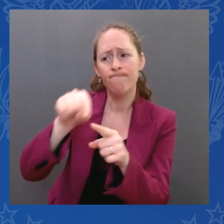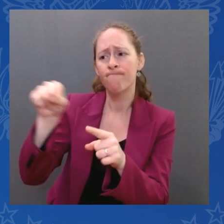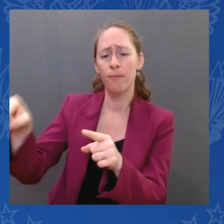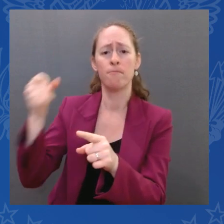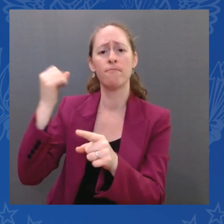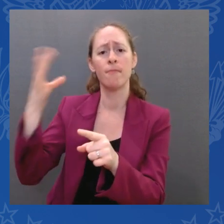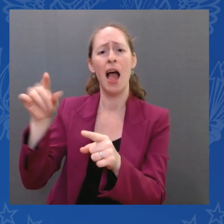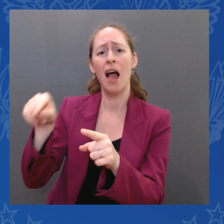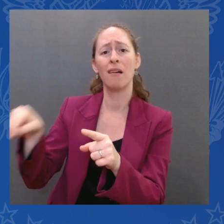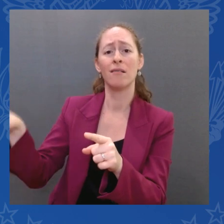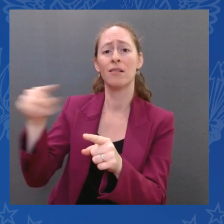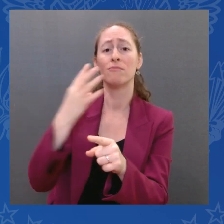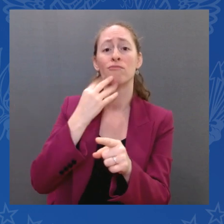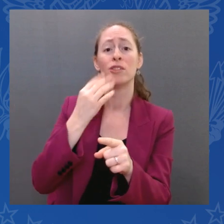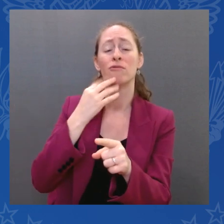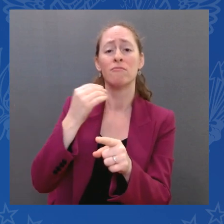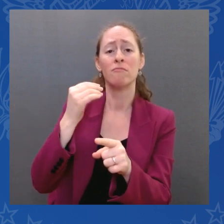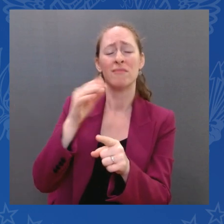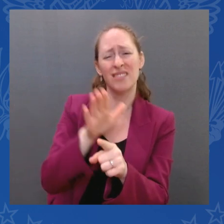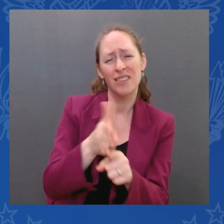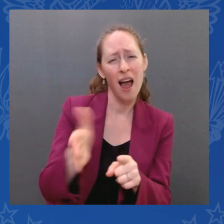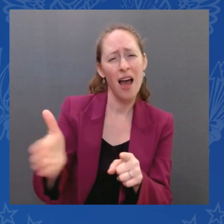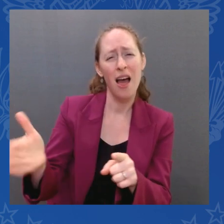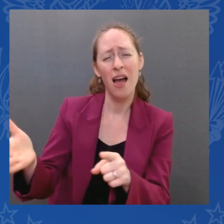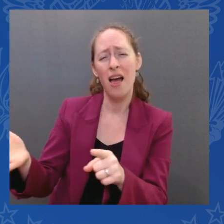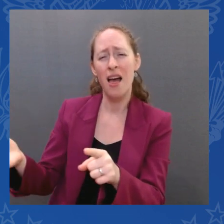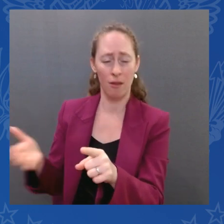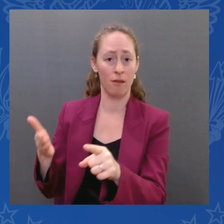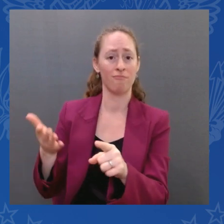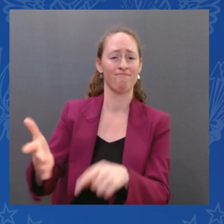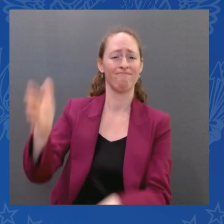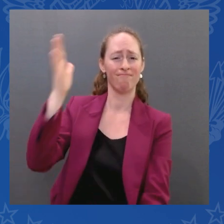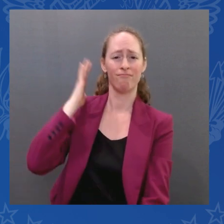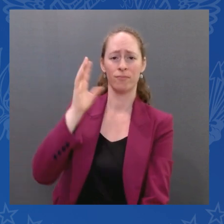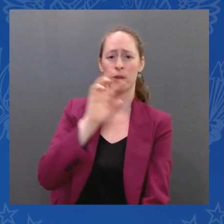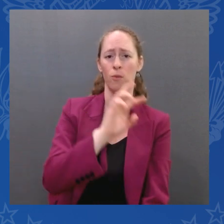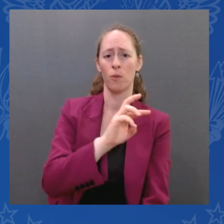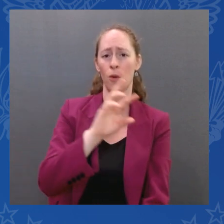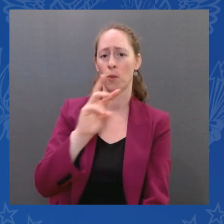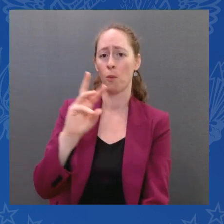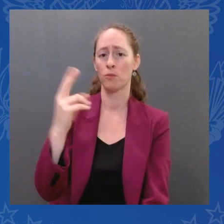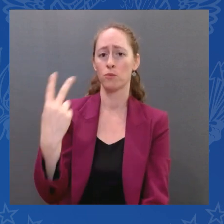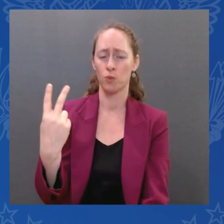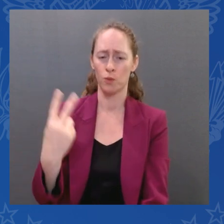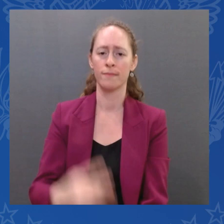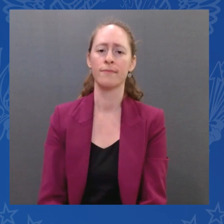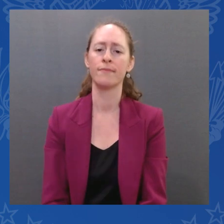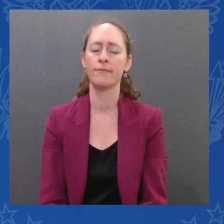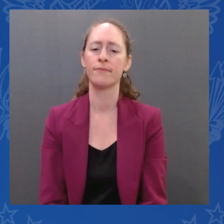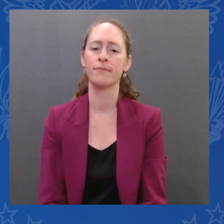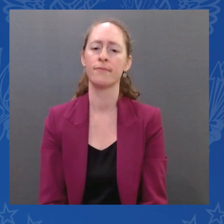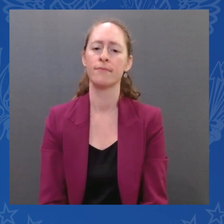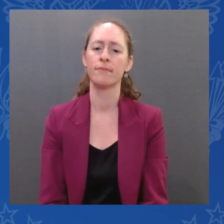continue to bear witness, to keep alive the truth and honor [horror] of the Holocaust -- horror of the Holocaust,